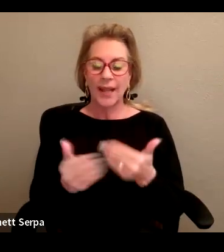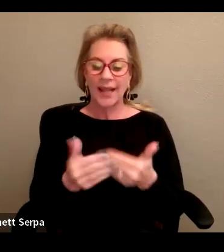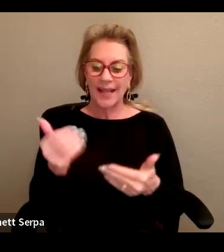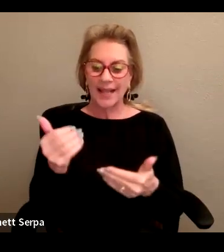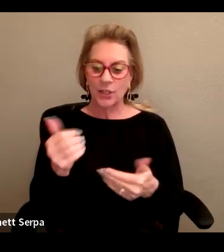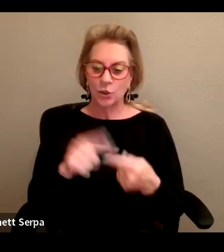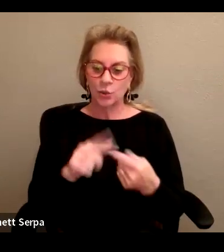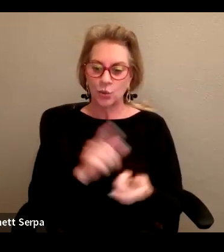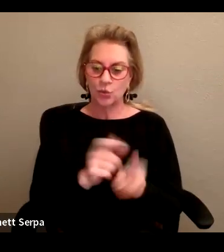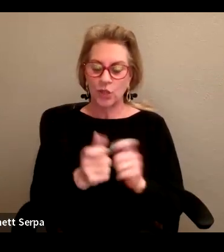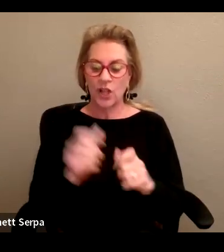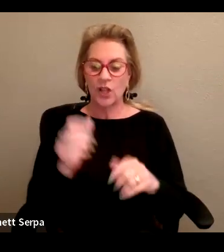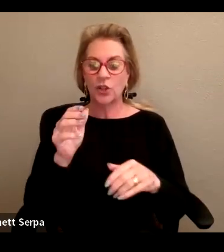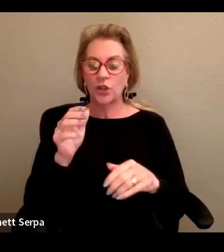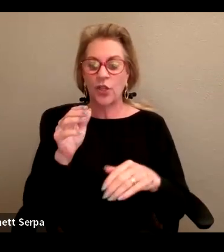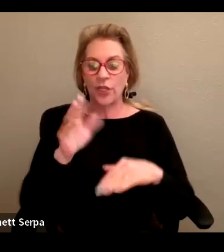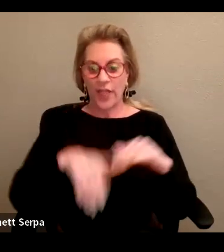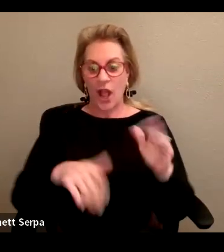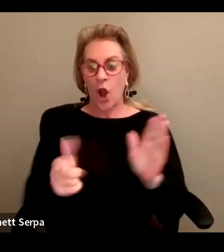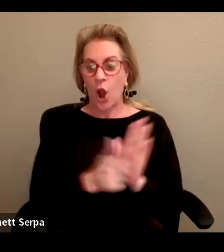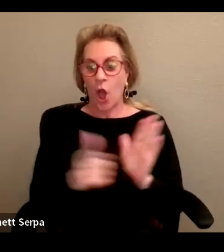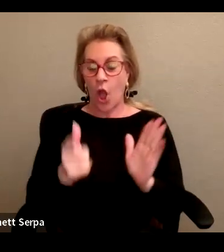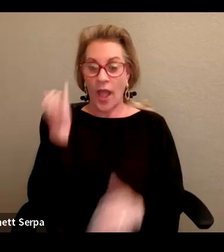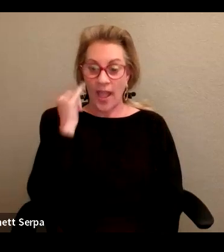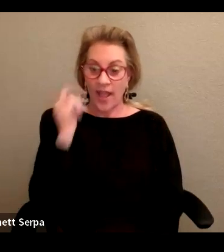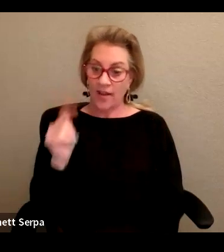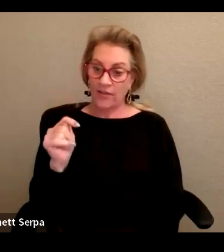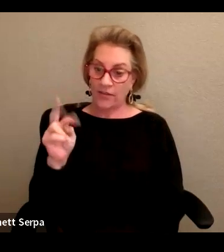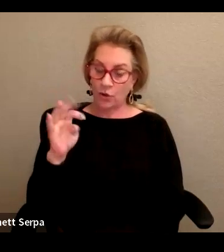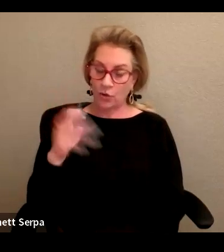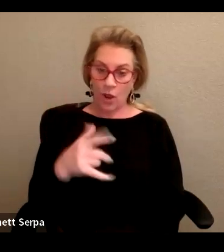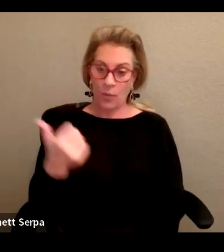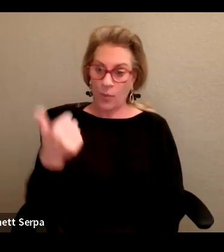than laws if the Trump Administration revokes the ice policy on protected